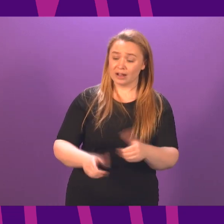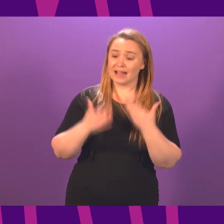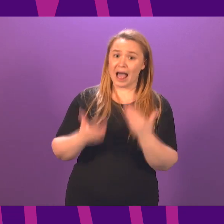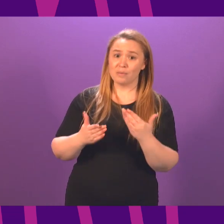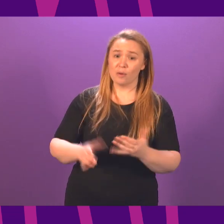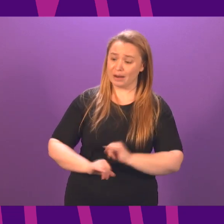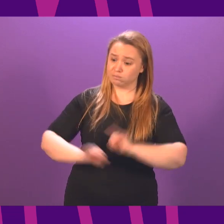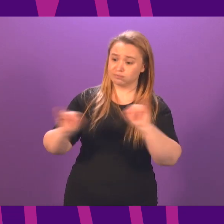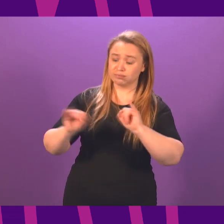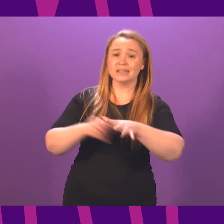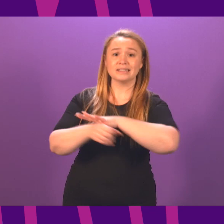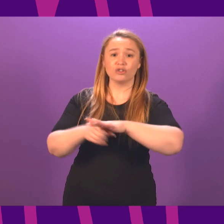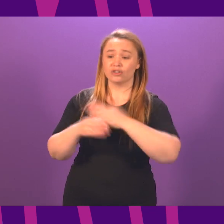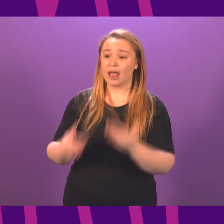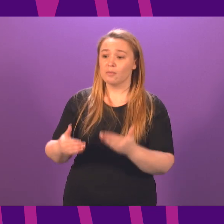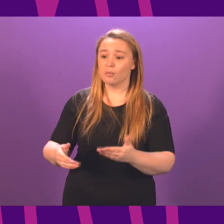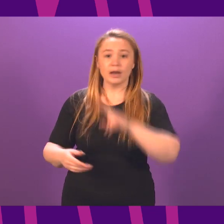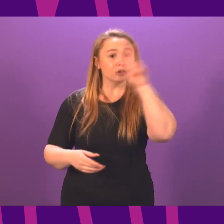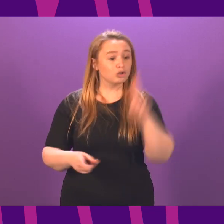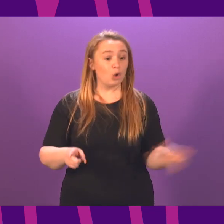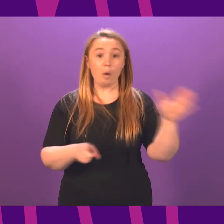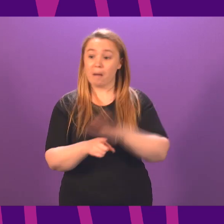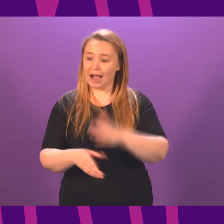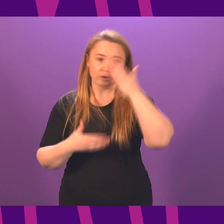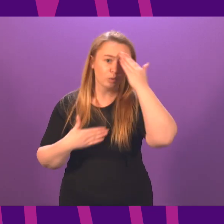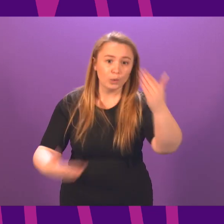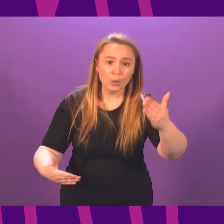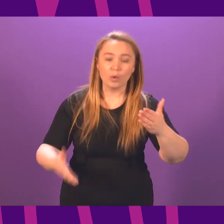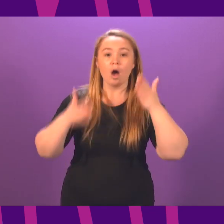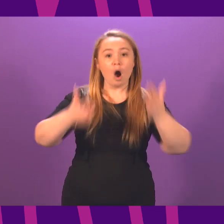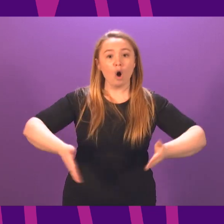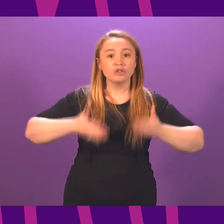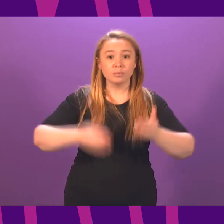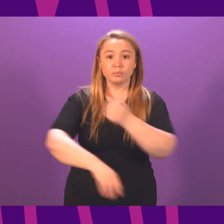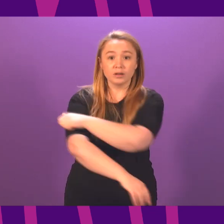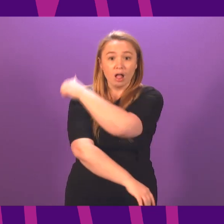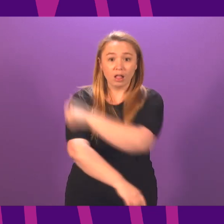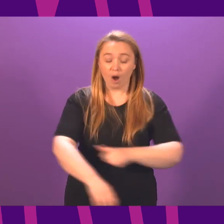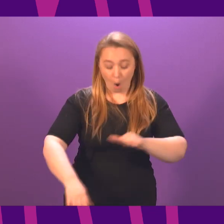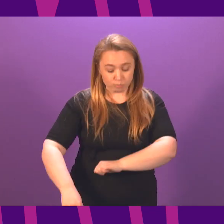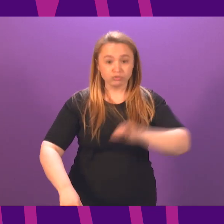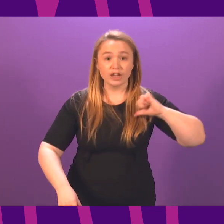no idea when schools will reopen, operations are being cancelled at hospitals, businesses are on